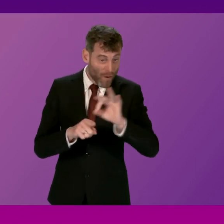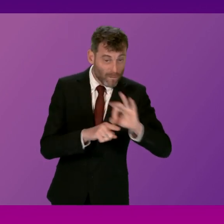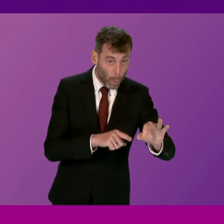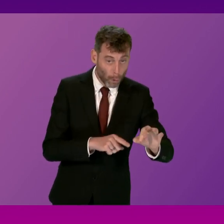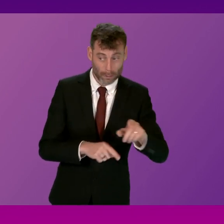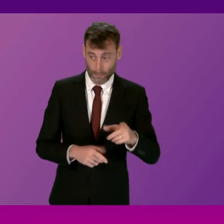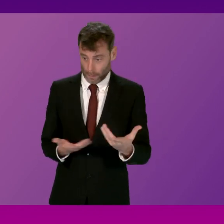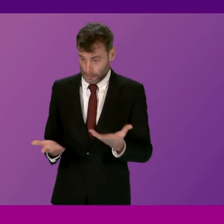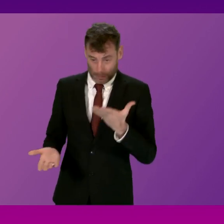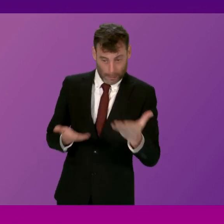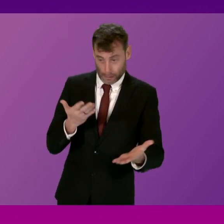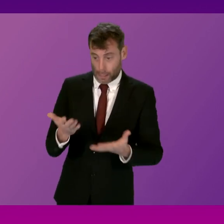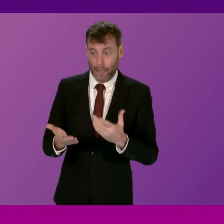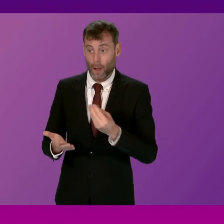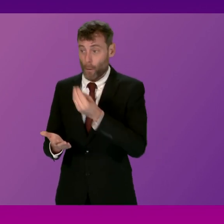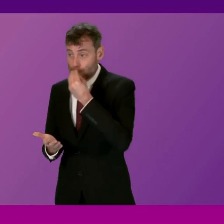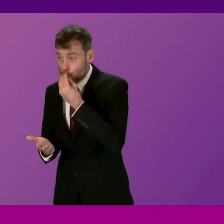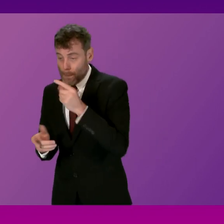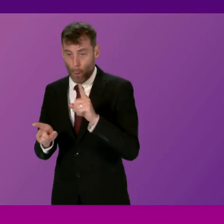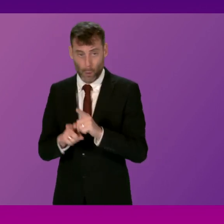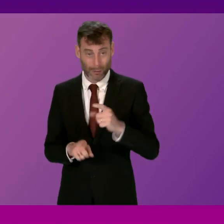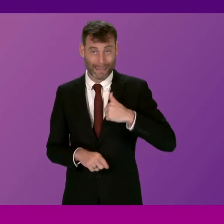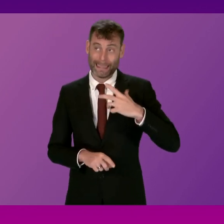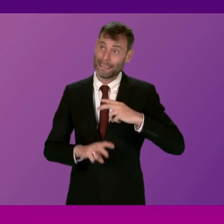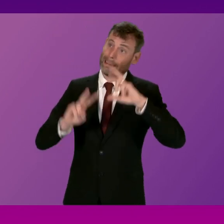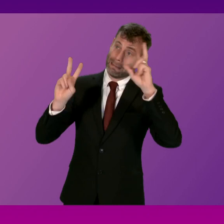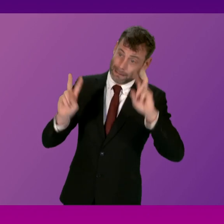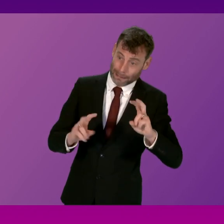not just our right to thrive, but our right to survive.